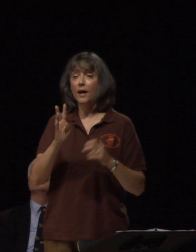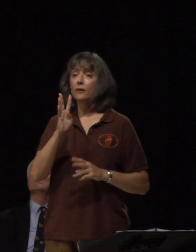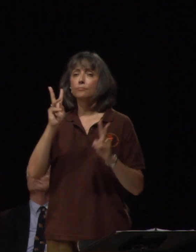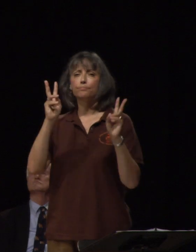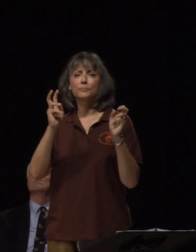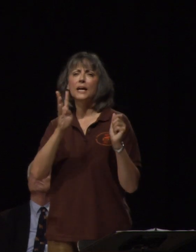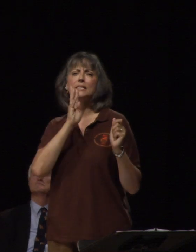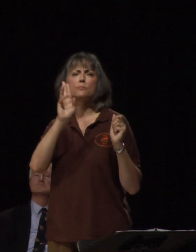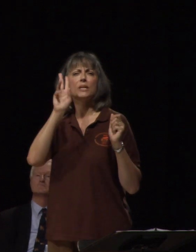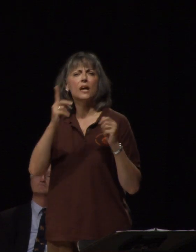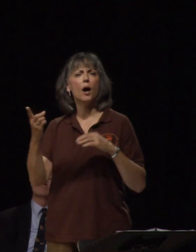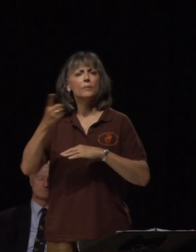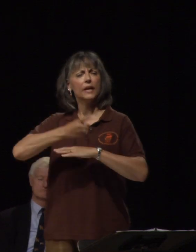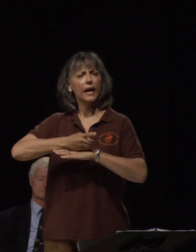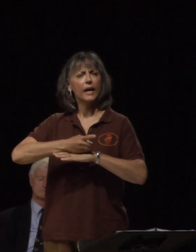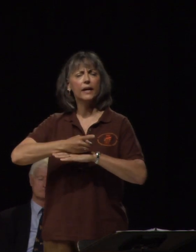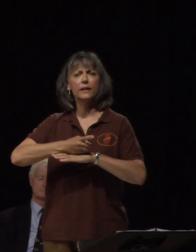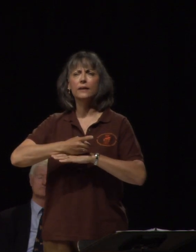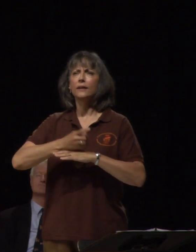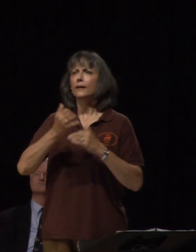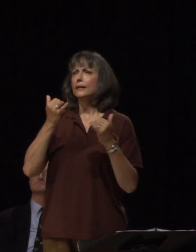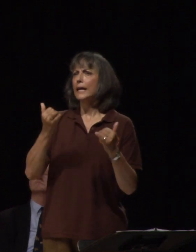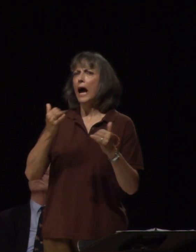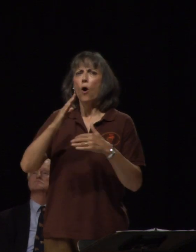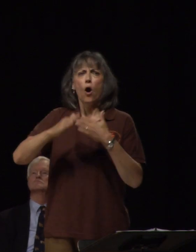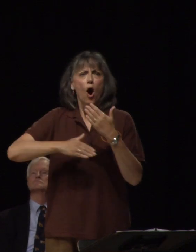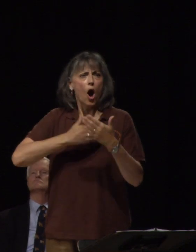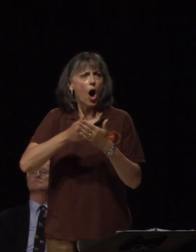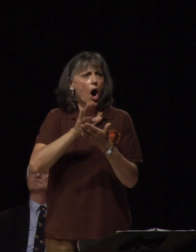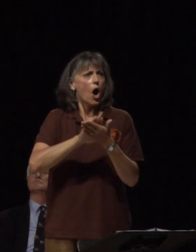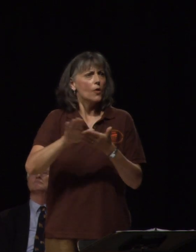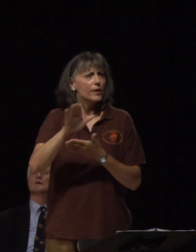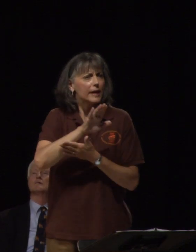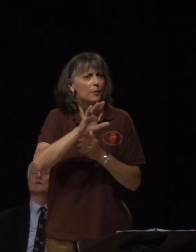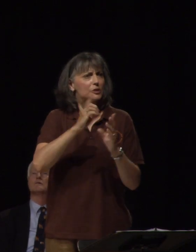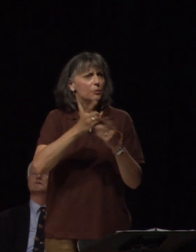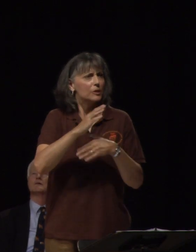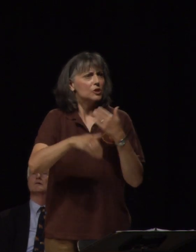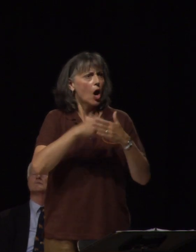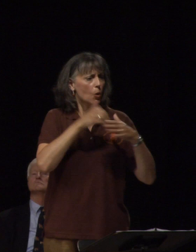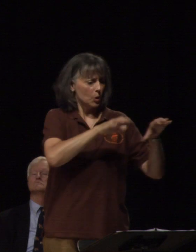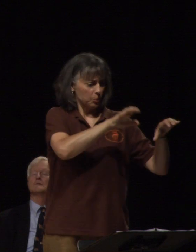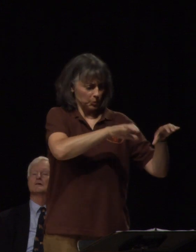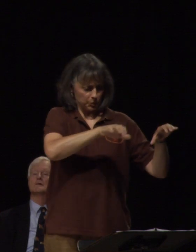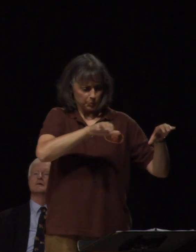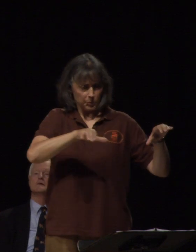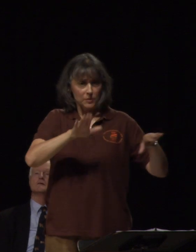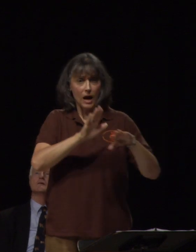GATHERING ALL OF OUR CAMPUS DEPARTMENTS TOGETHER ALONG THE QUARTER MILE OR THE GORDON FIELDHOUSE, FOR THE SOLE